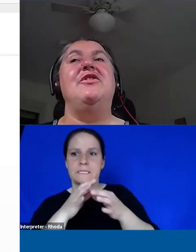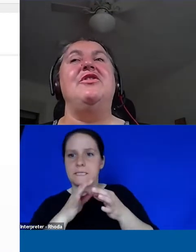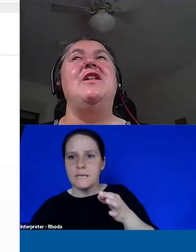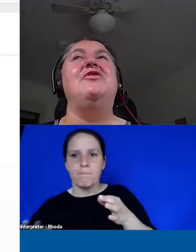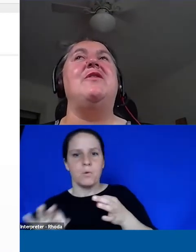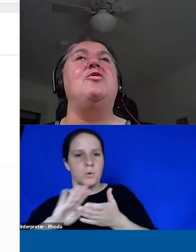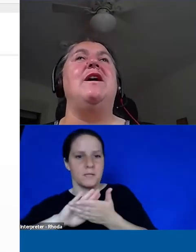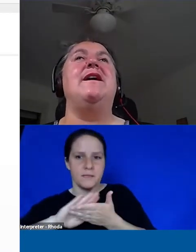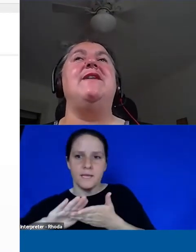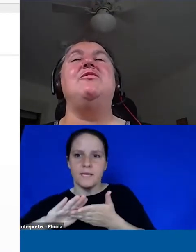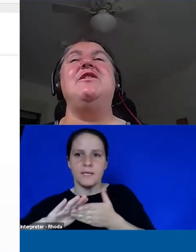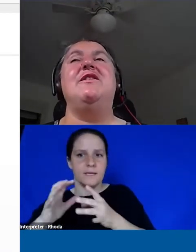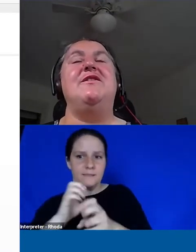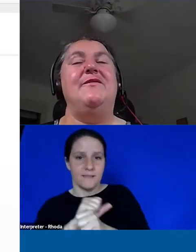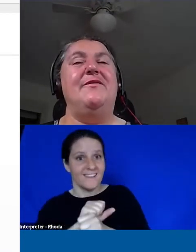So this follows that rule I gave you, didn't it?